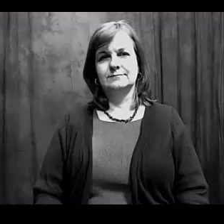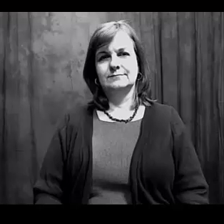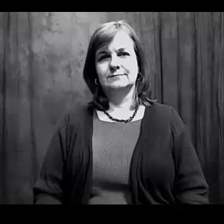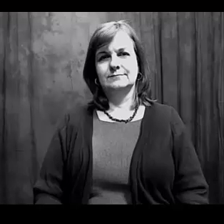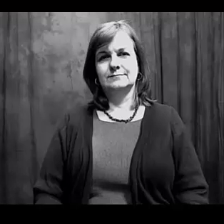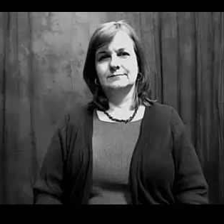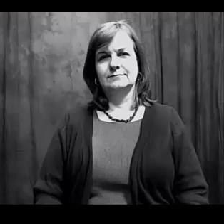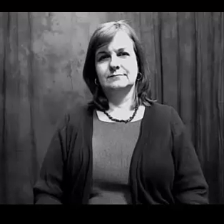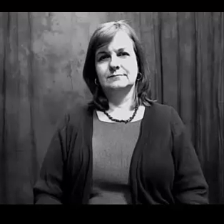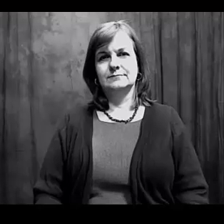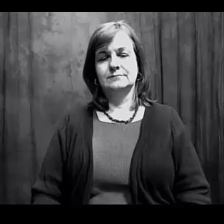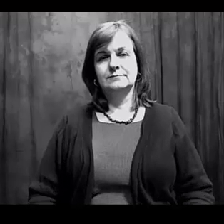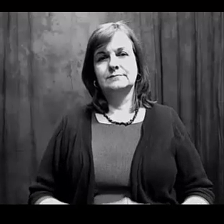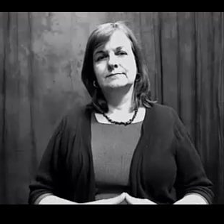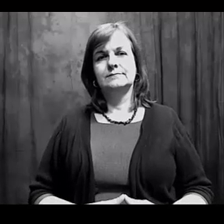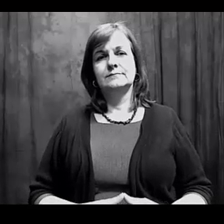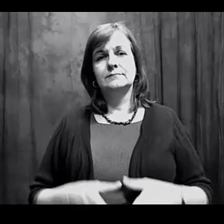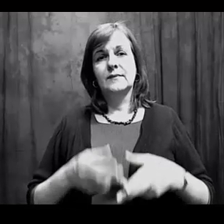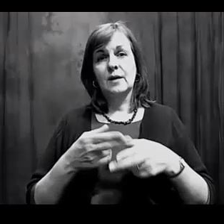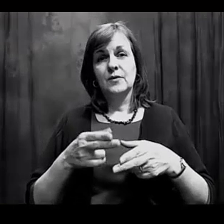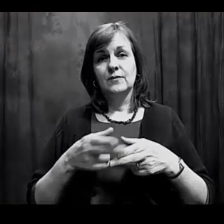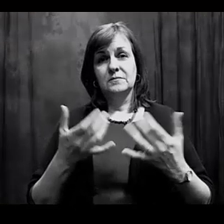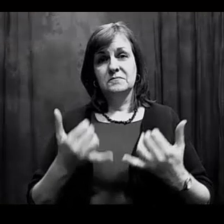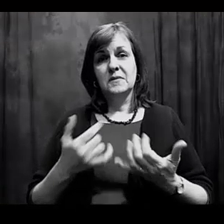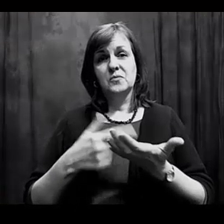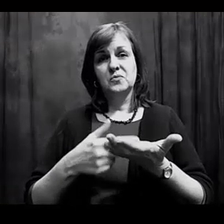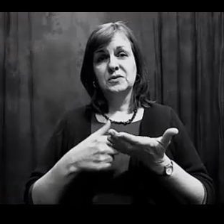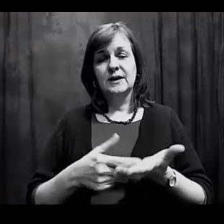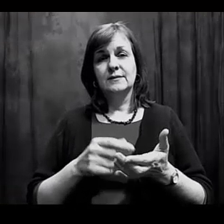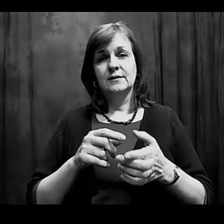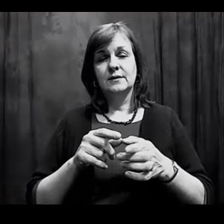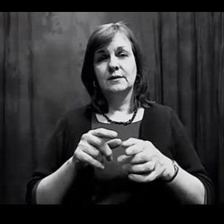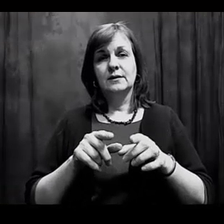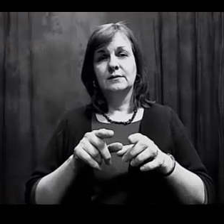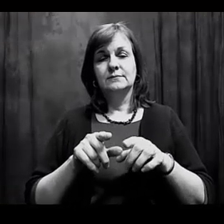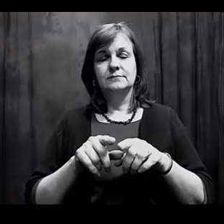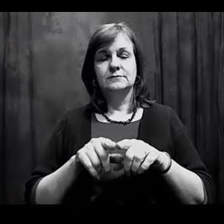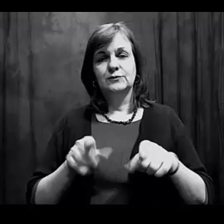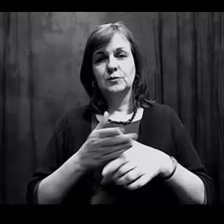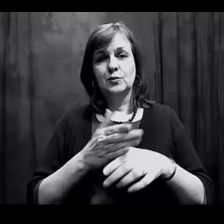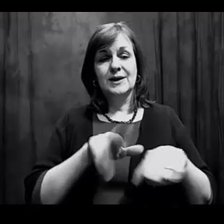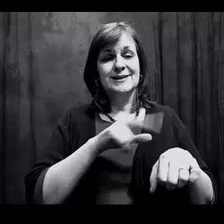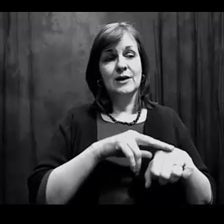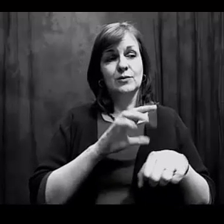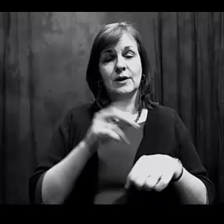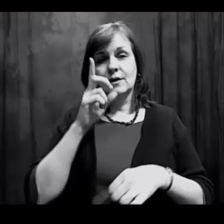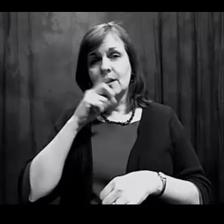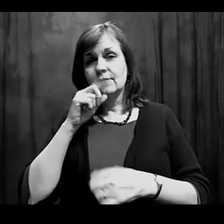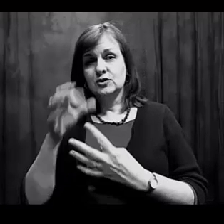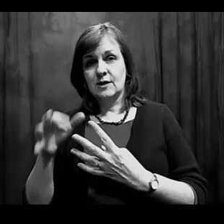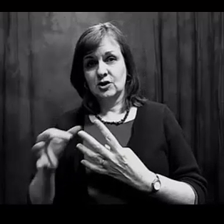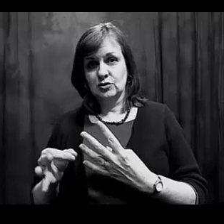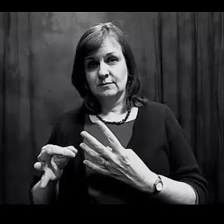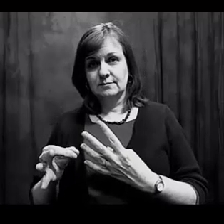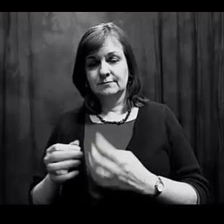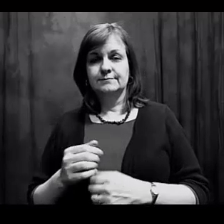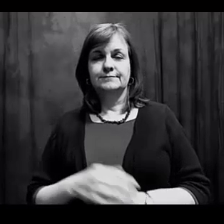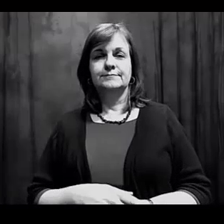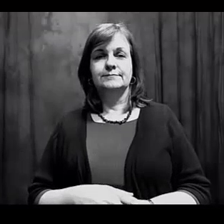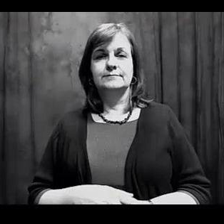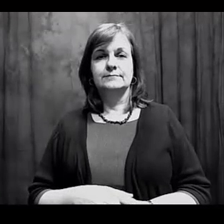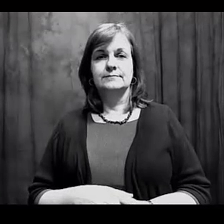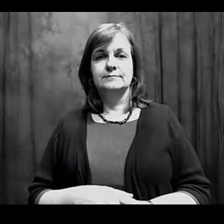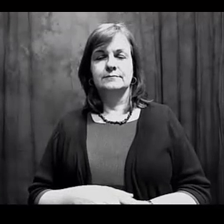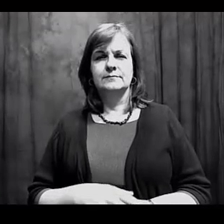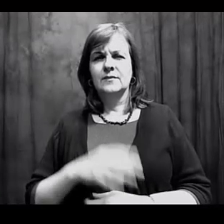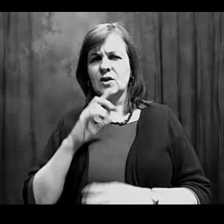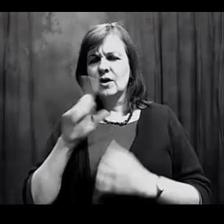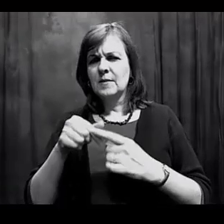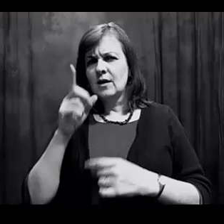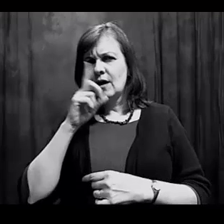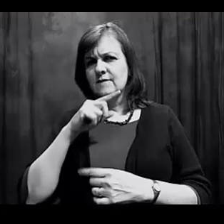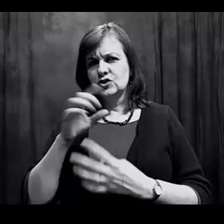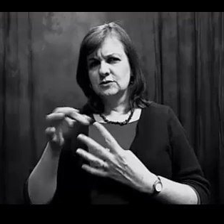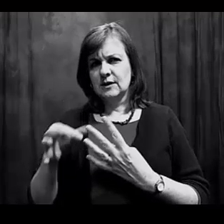Very briefly I want to discuss the difference between natural and artificial selection as a reminder for you